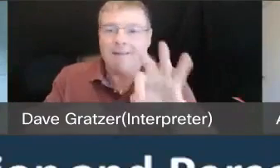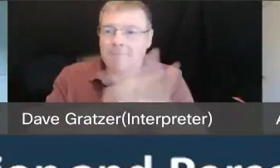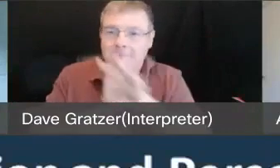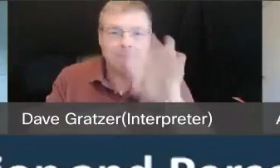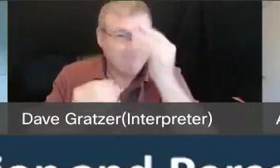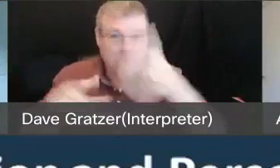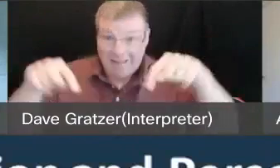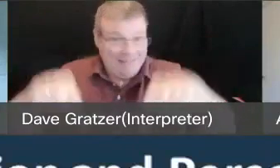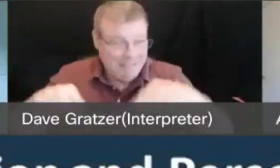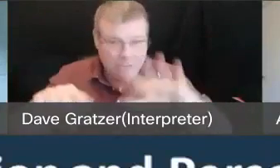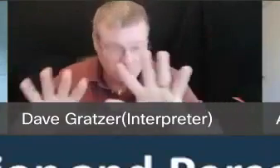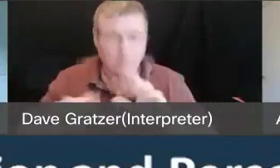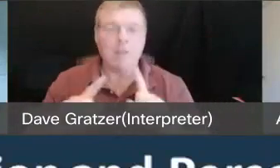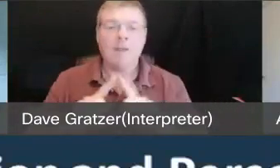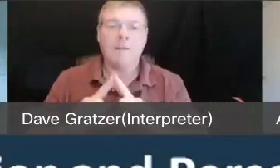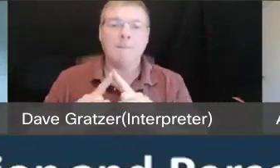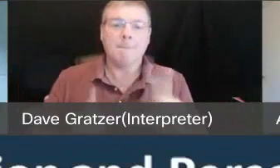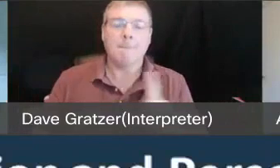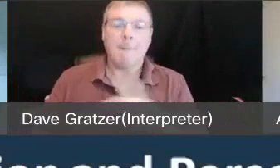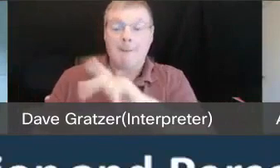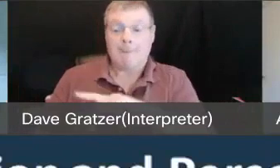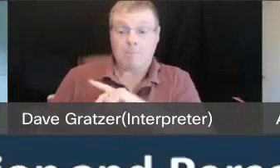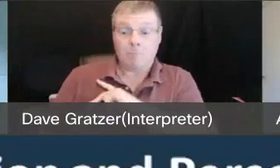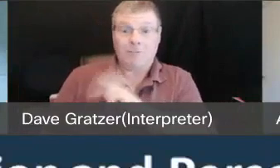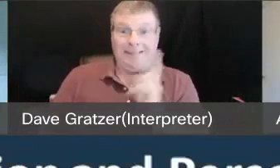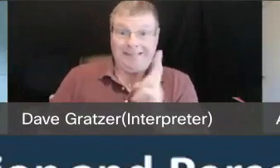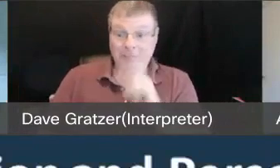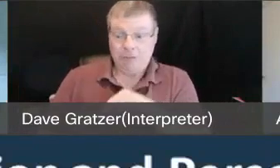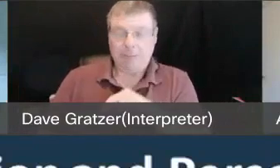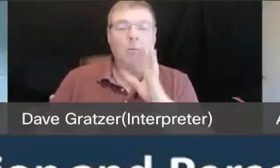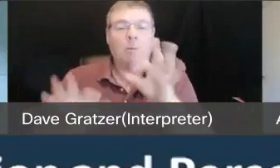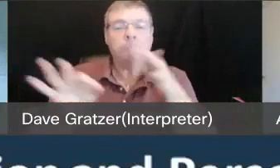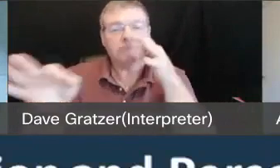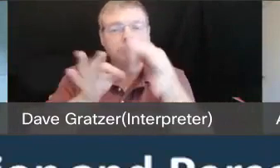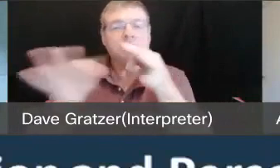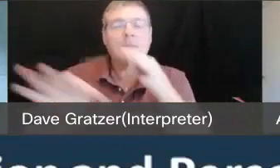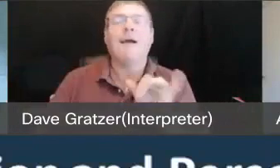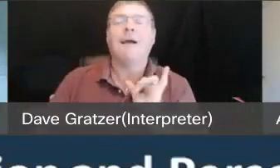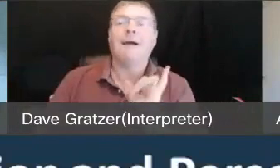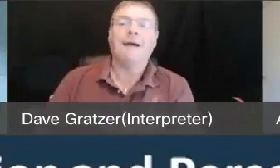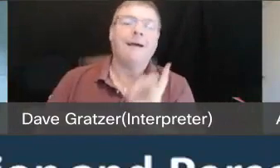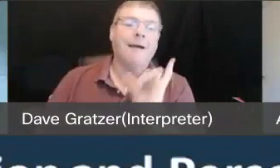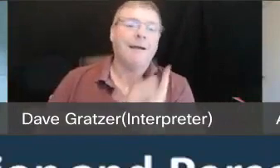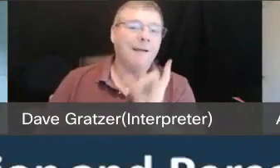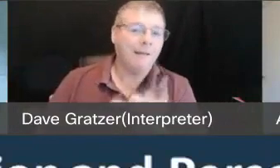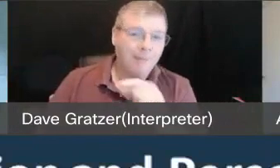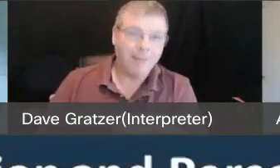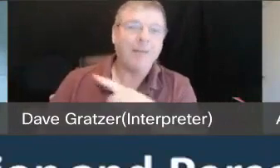here, but that personal history really gives us some insight. Yeah, this tells us that there are some real issues